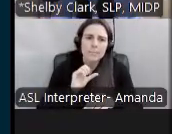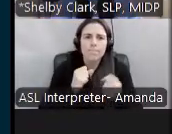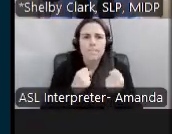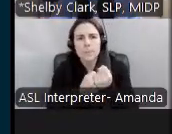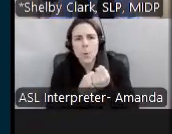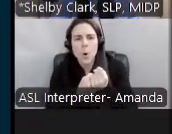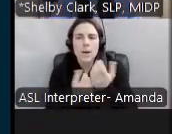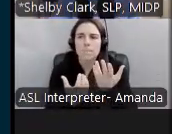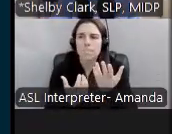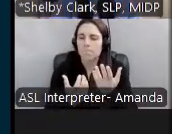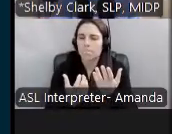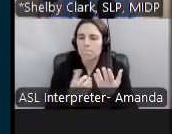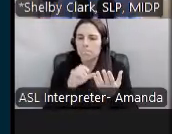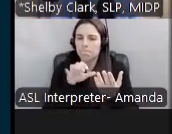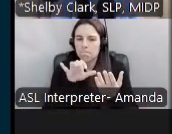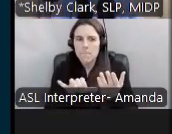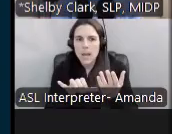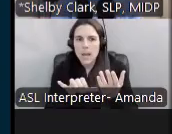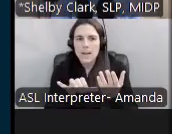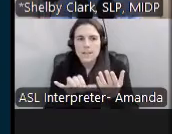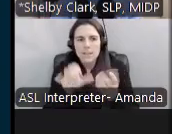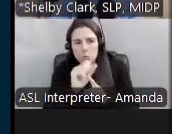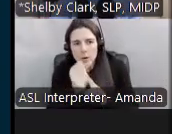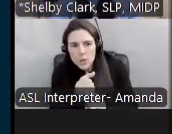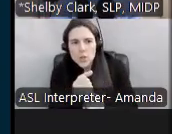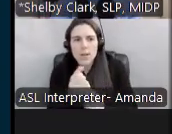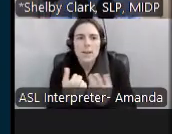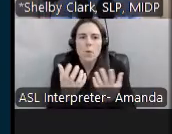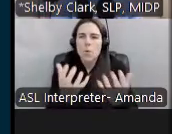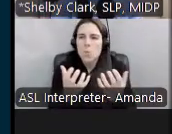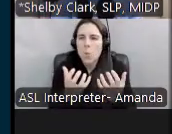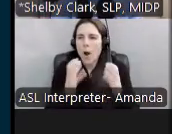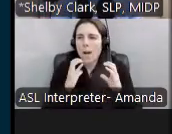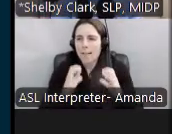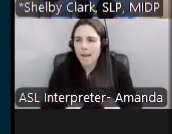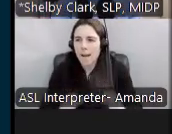with everybody on this call about clients or families or